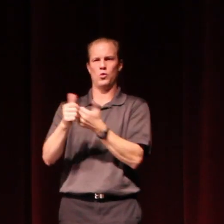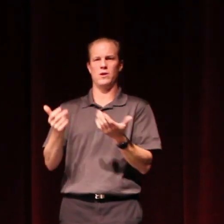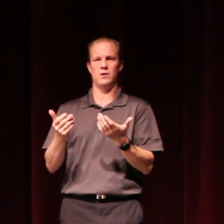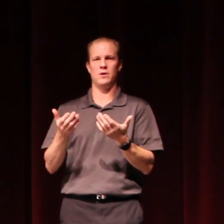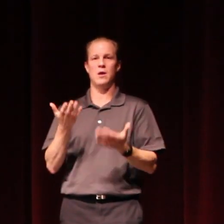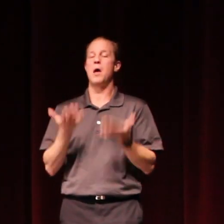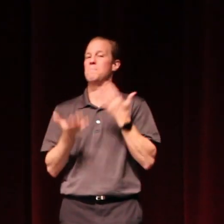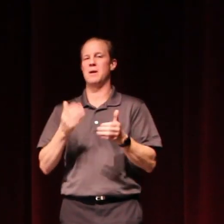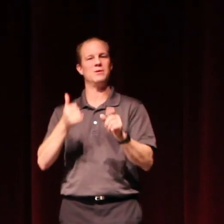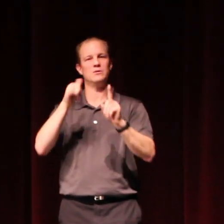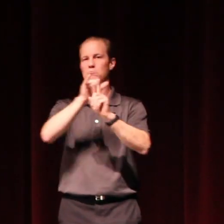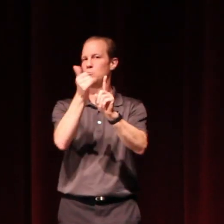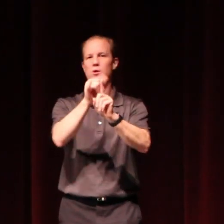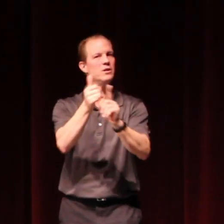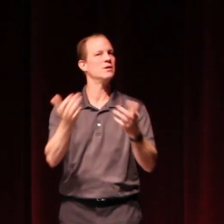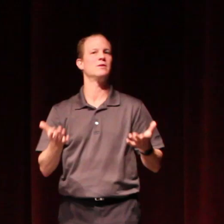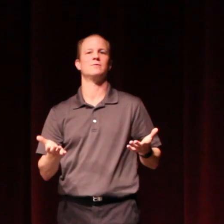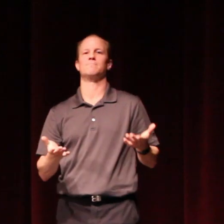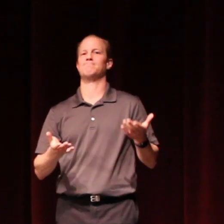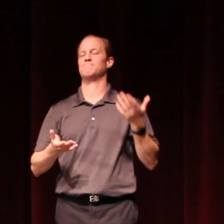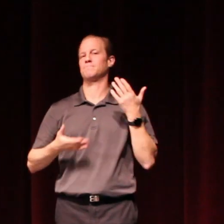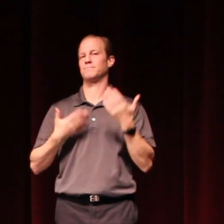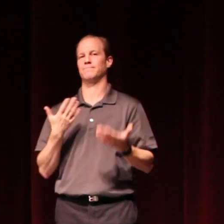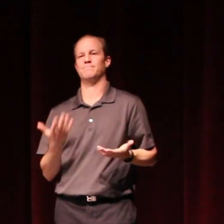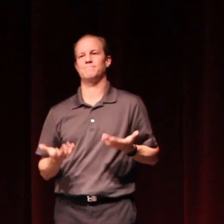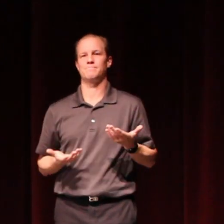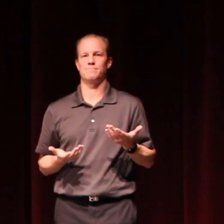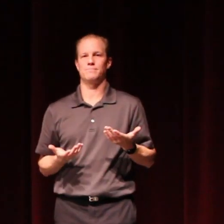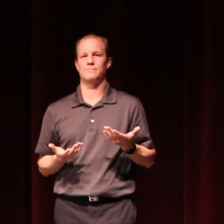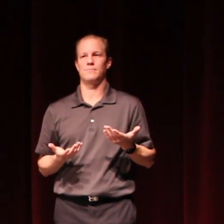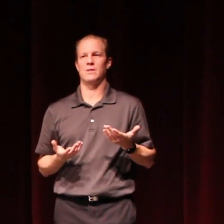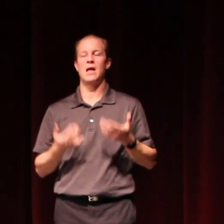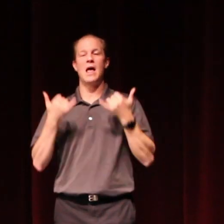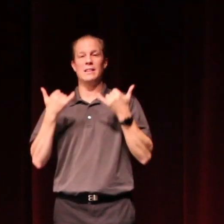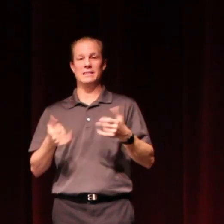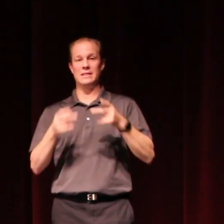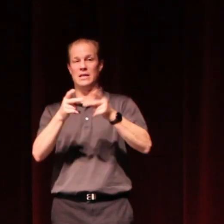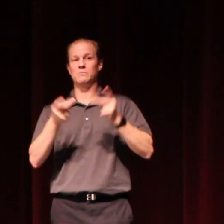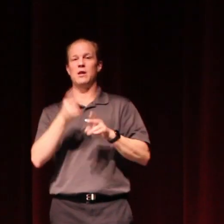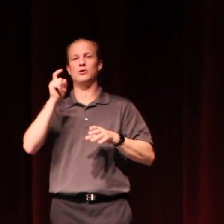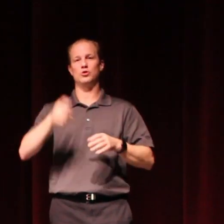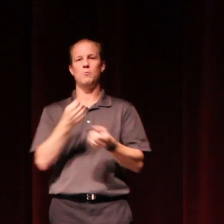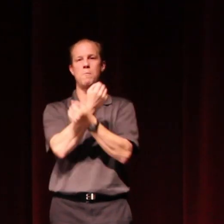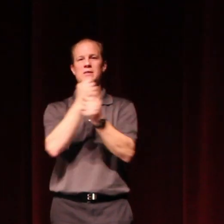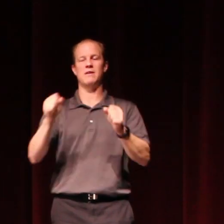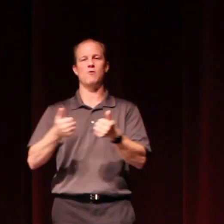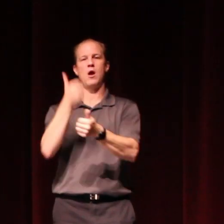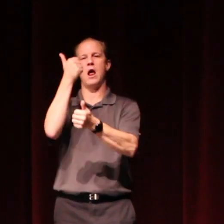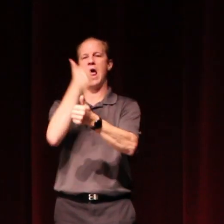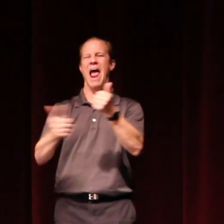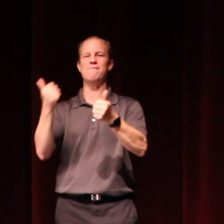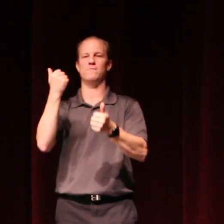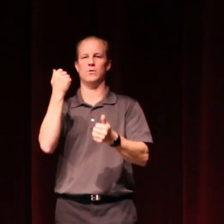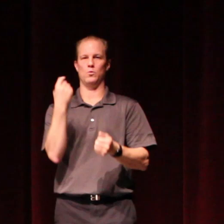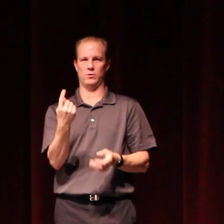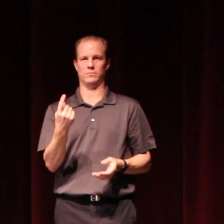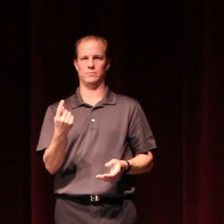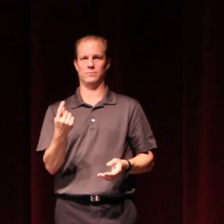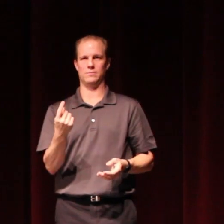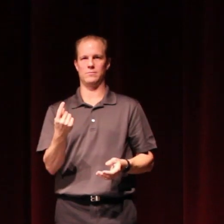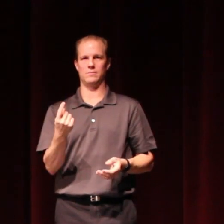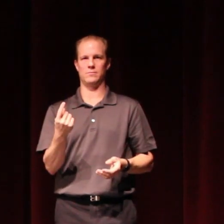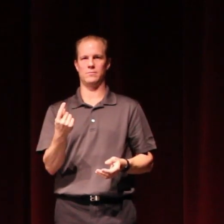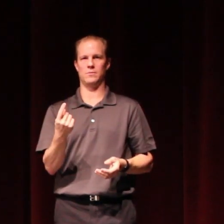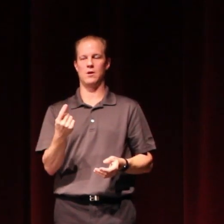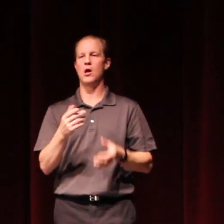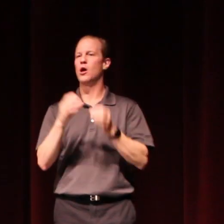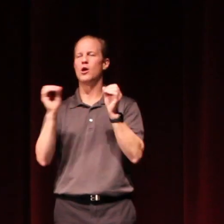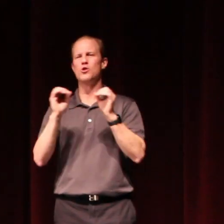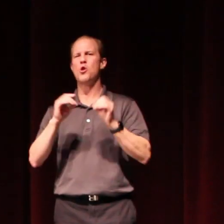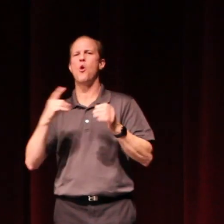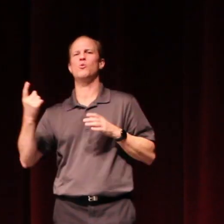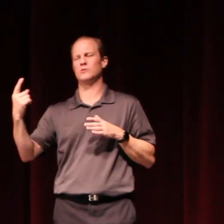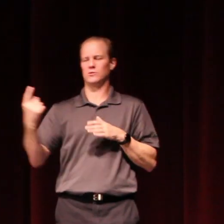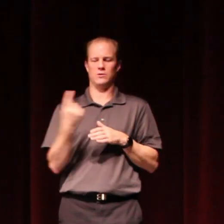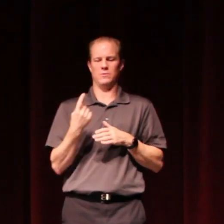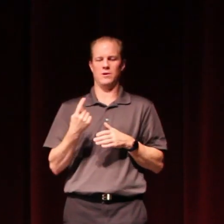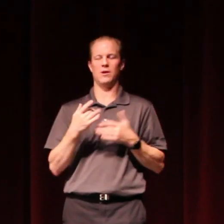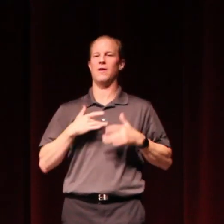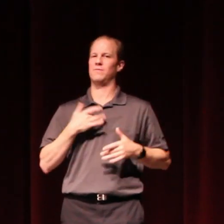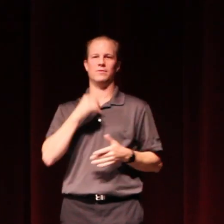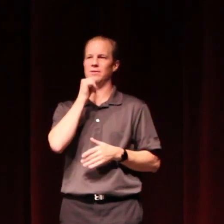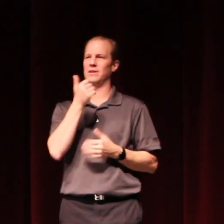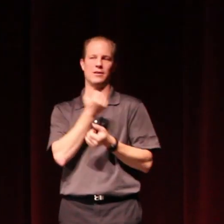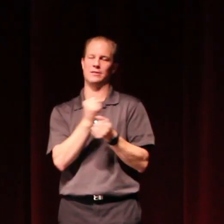situation. This place should be safe to everyone. Nobody should come in here and feel not safe.